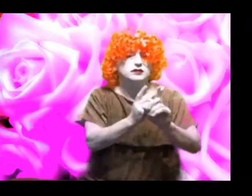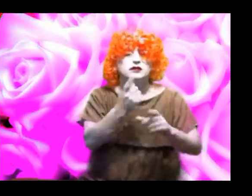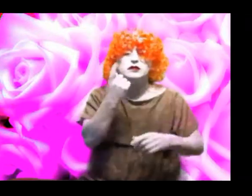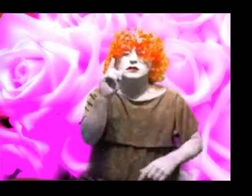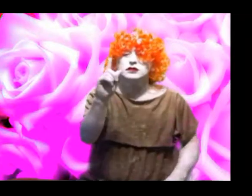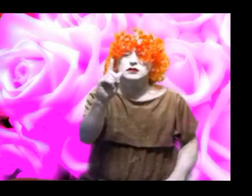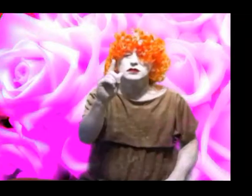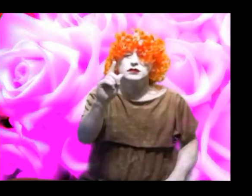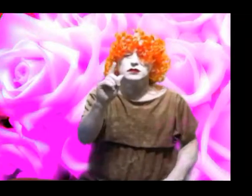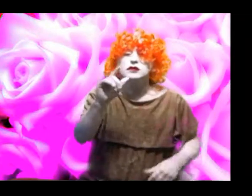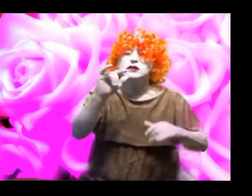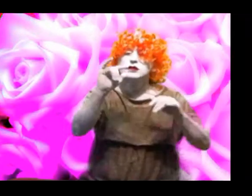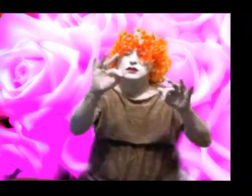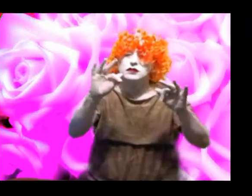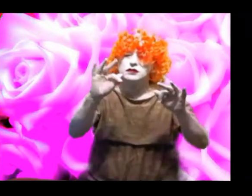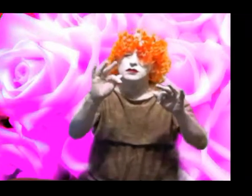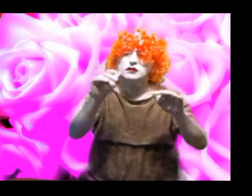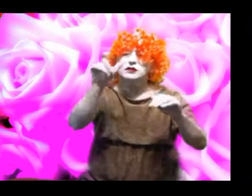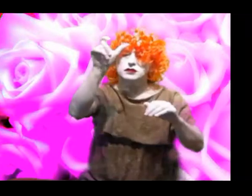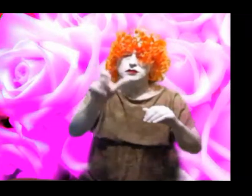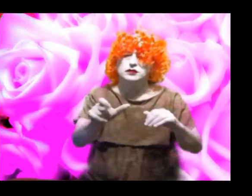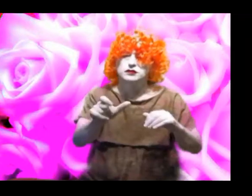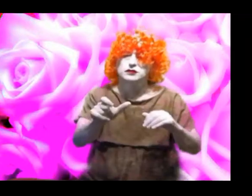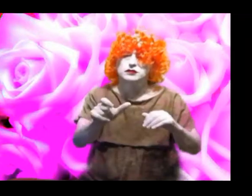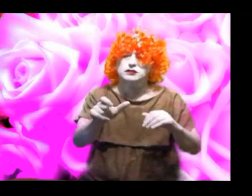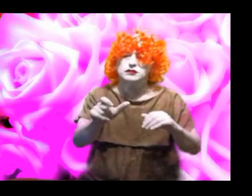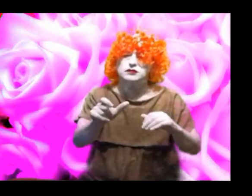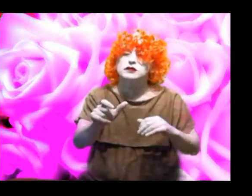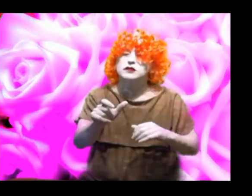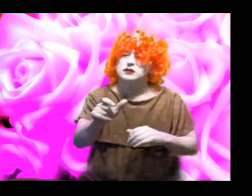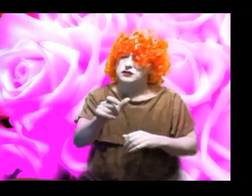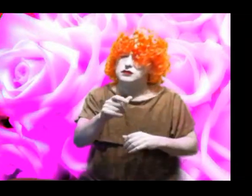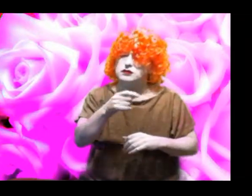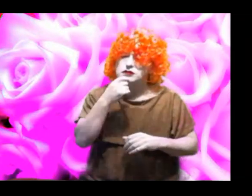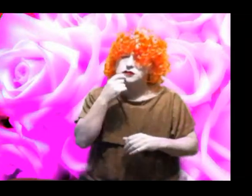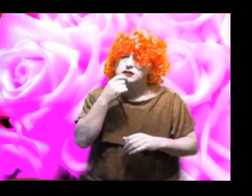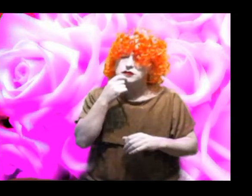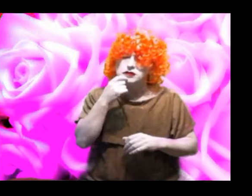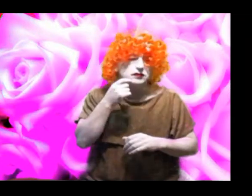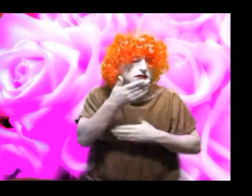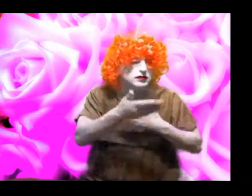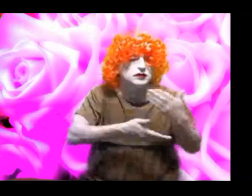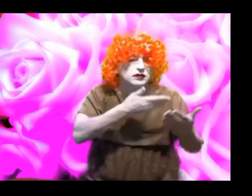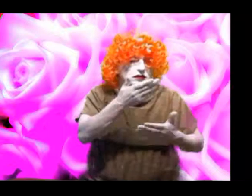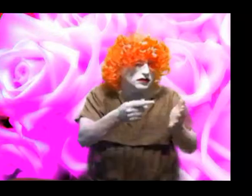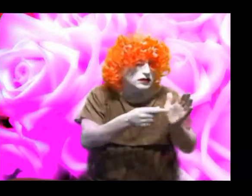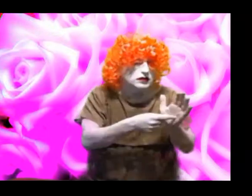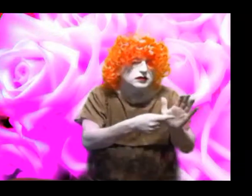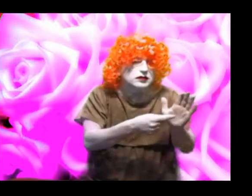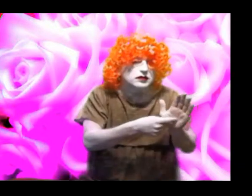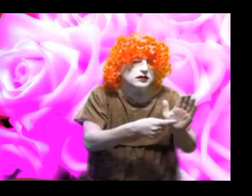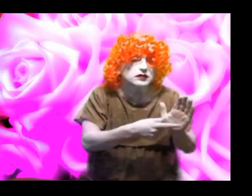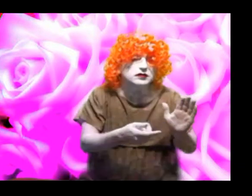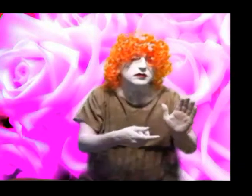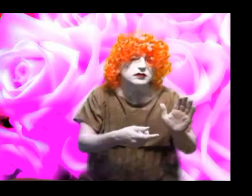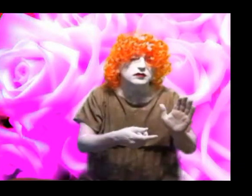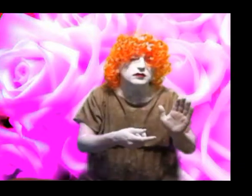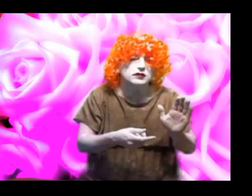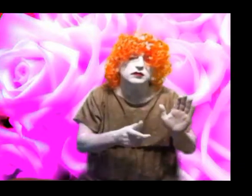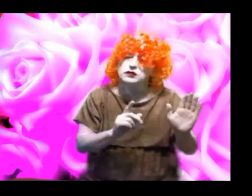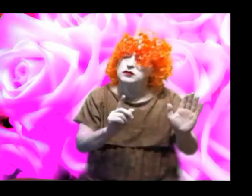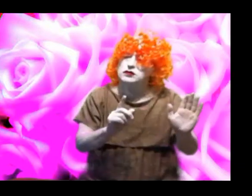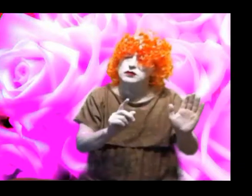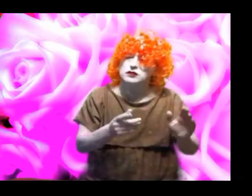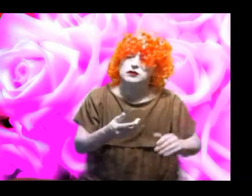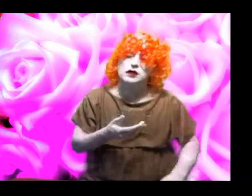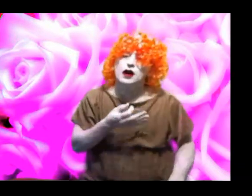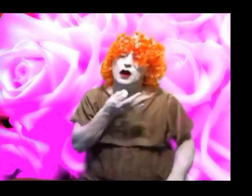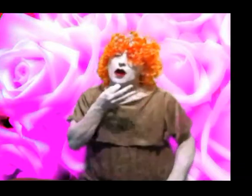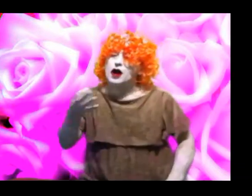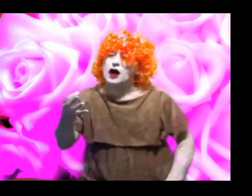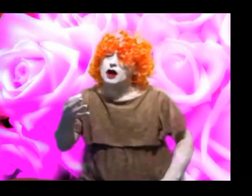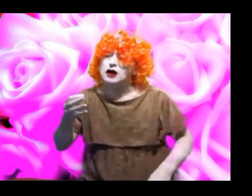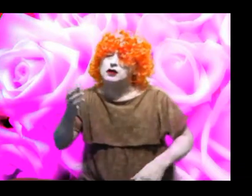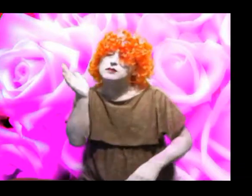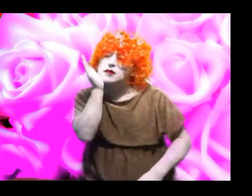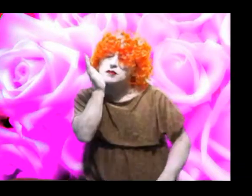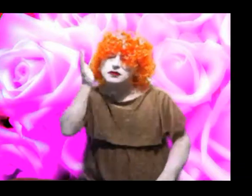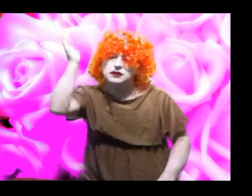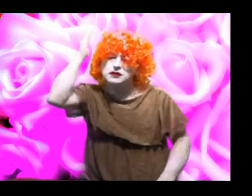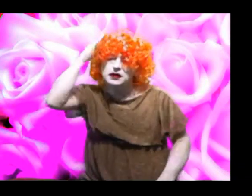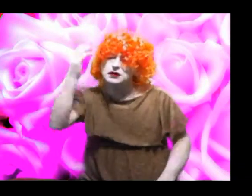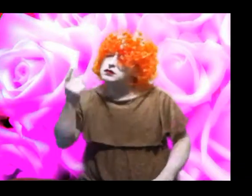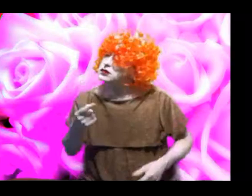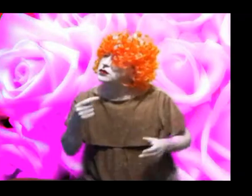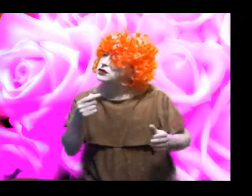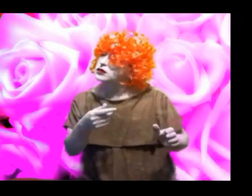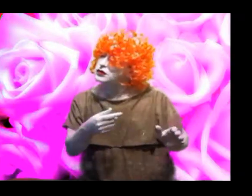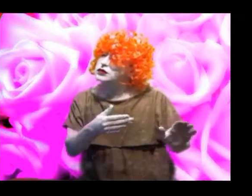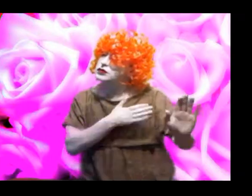but if anyone tells you what they are before God reveals it to you, ask your parents or someone you trust, to make sure they are telling the truth and who was telling you.